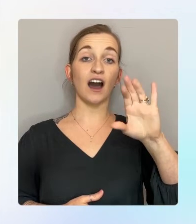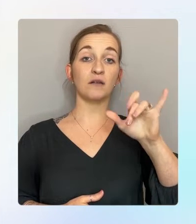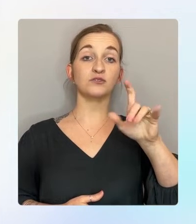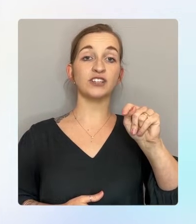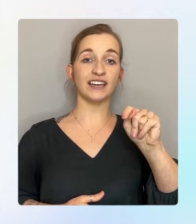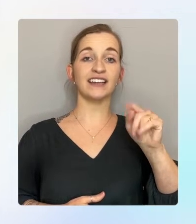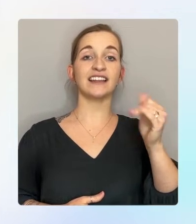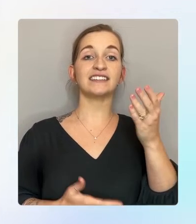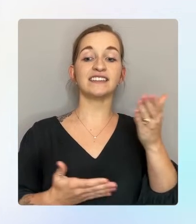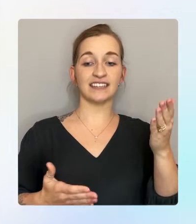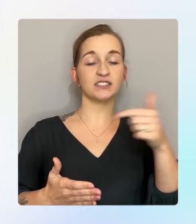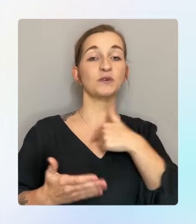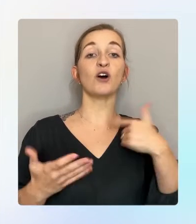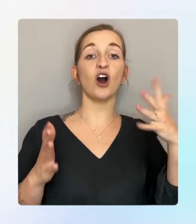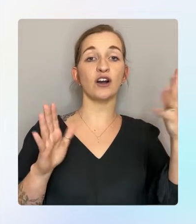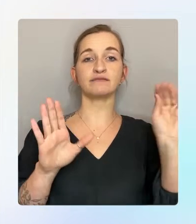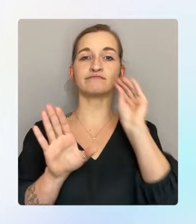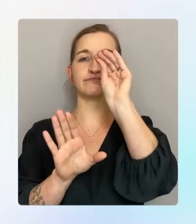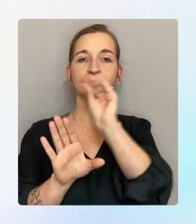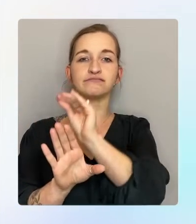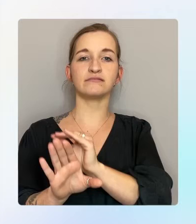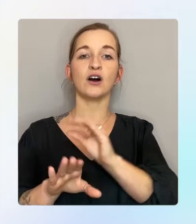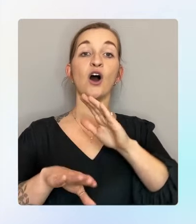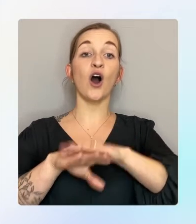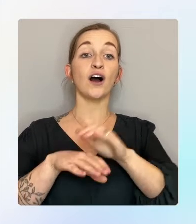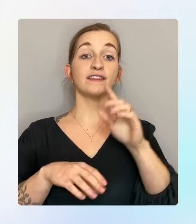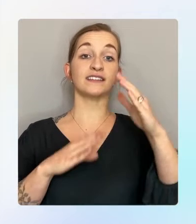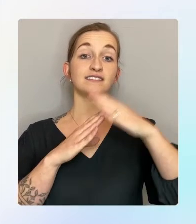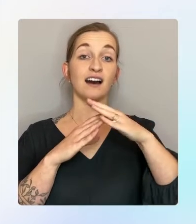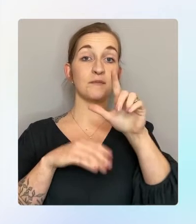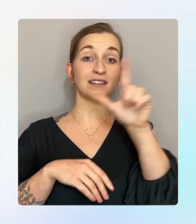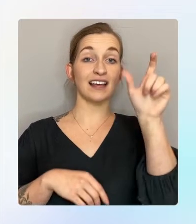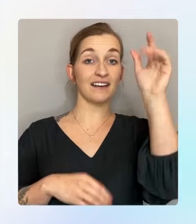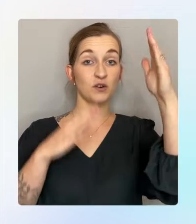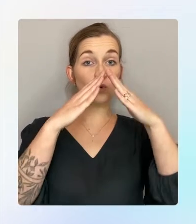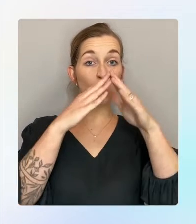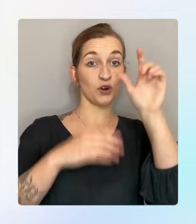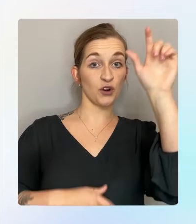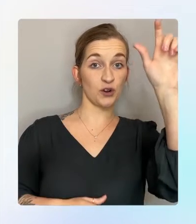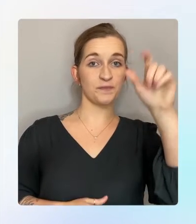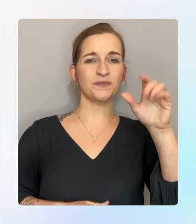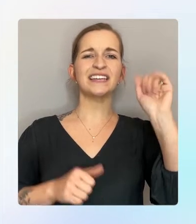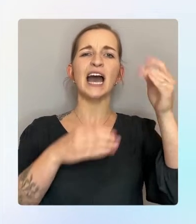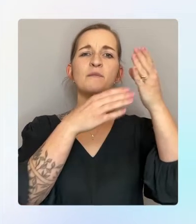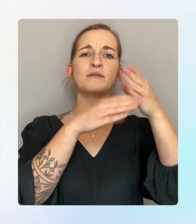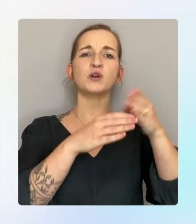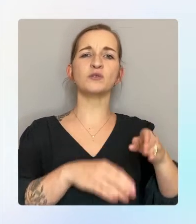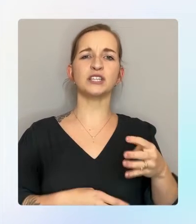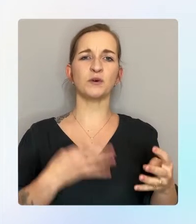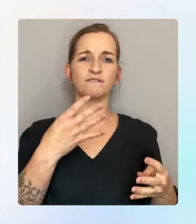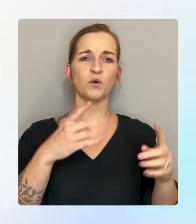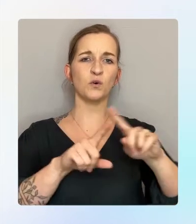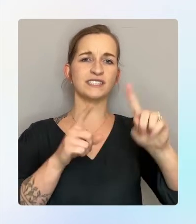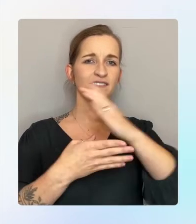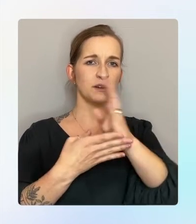into the scene object panel on the top-left corner of the window. They can be broken down into four components: